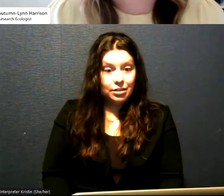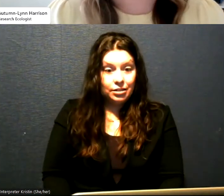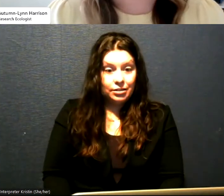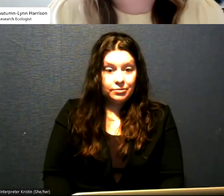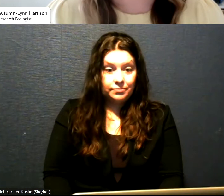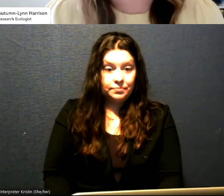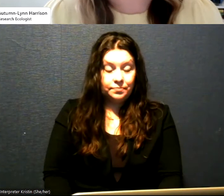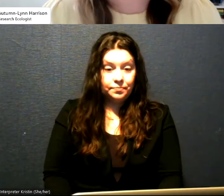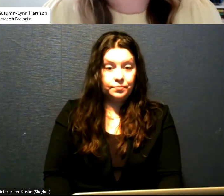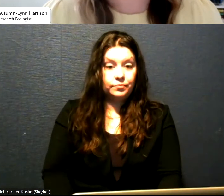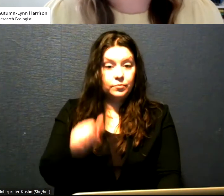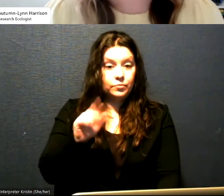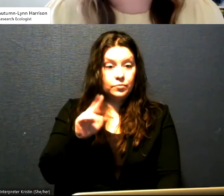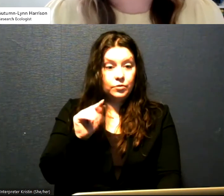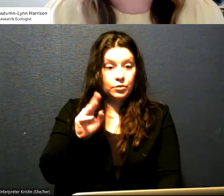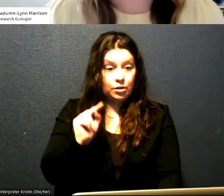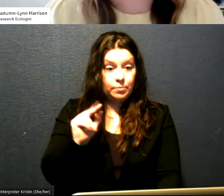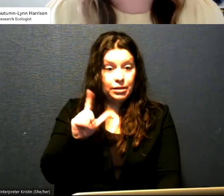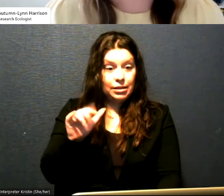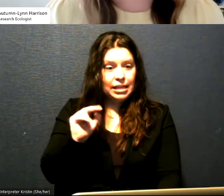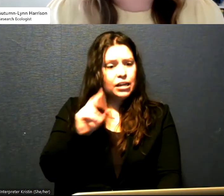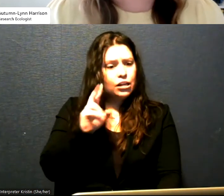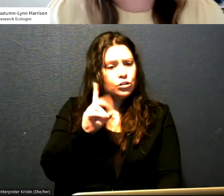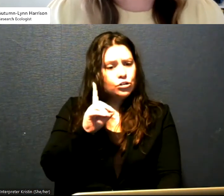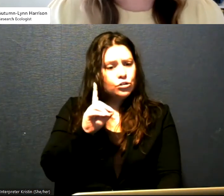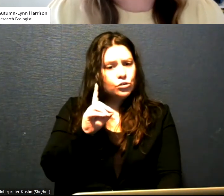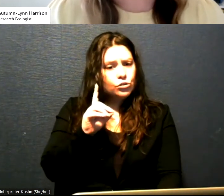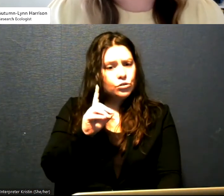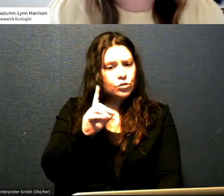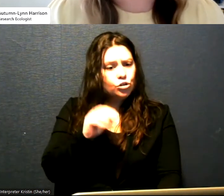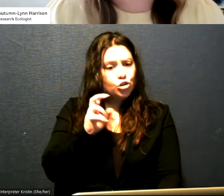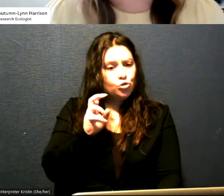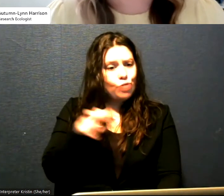Autumn-Lynn, for you do you travel a lot to catch the birds that you study and if so where do you go?